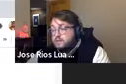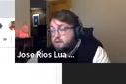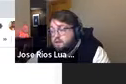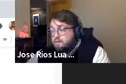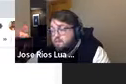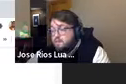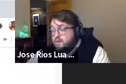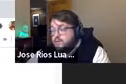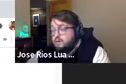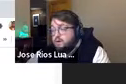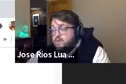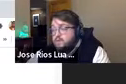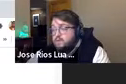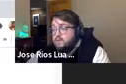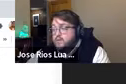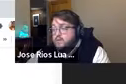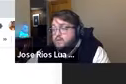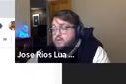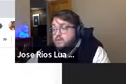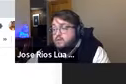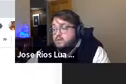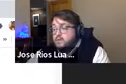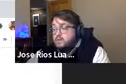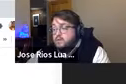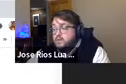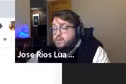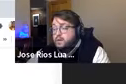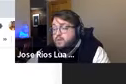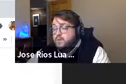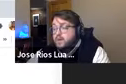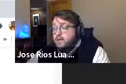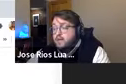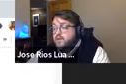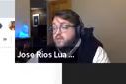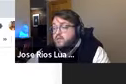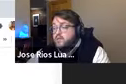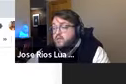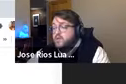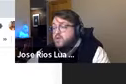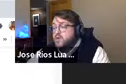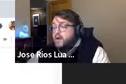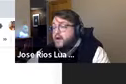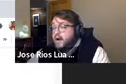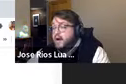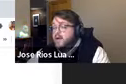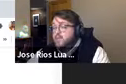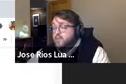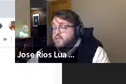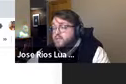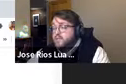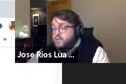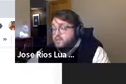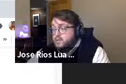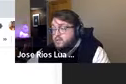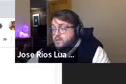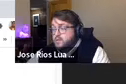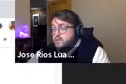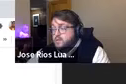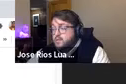what is it is it a mandate for kids to be vaccinated to attend school and answers and no there is no vaccine mandate currently. y for children to attend school there for children to attend school. There is however vaccine required There is however vaccine requirement for children who are.